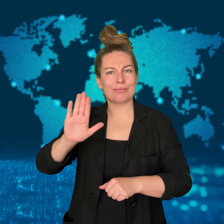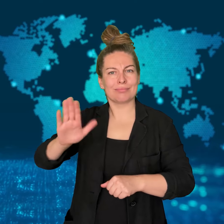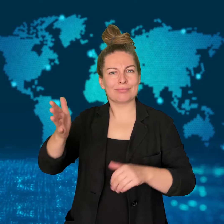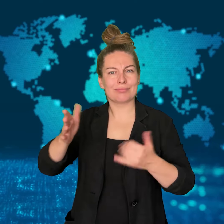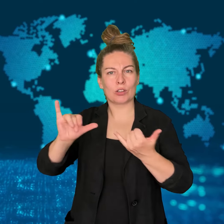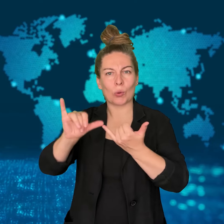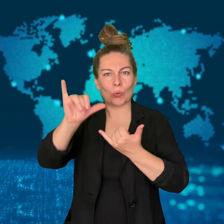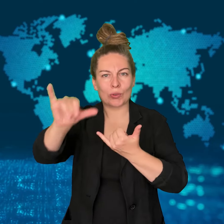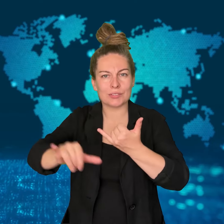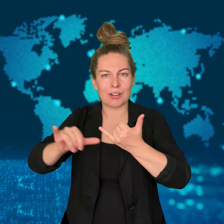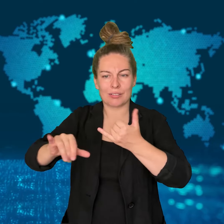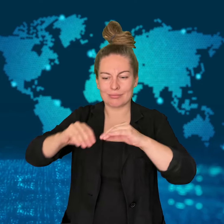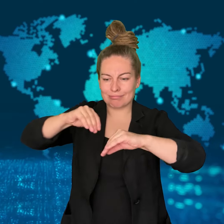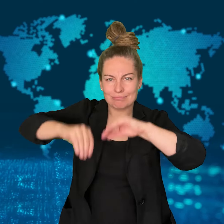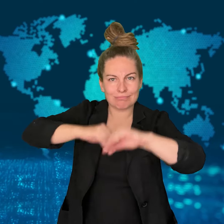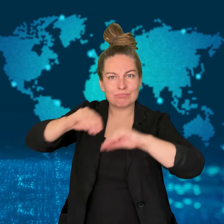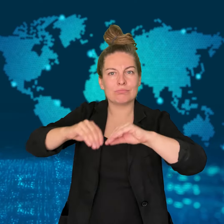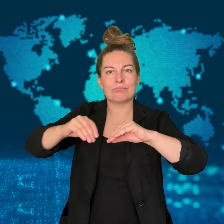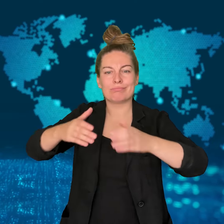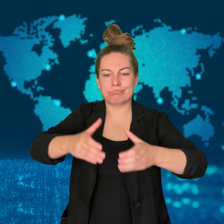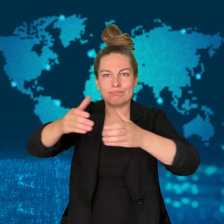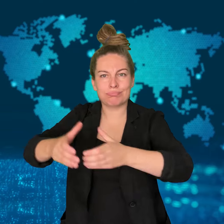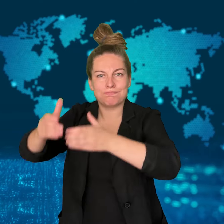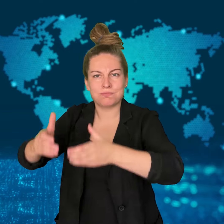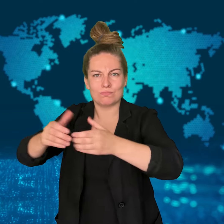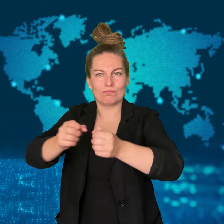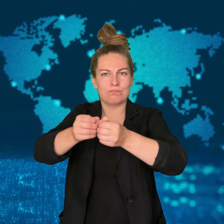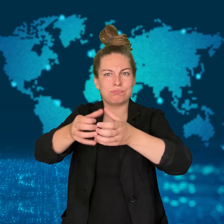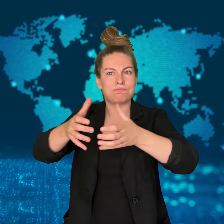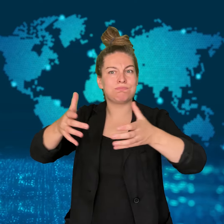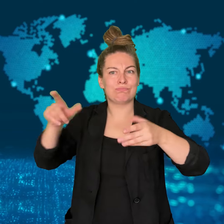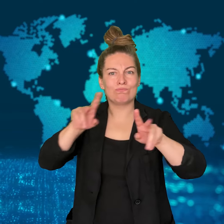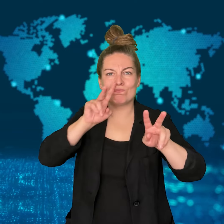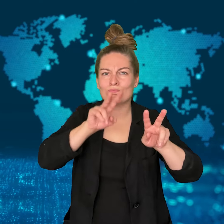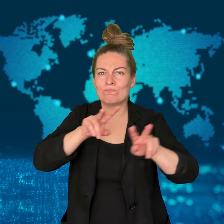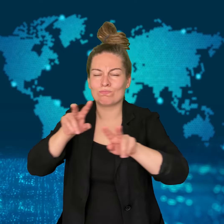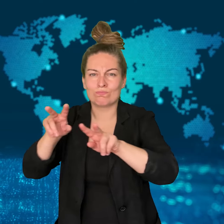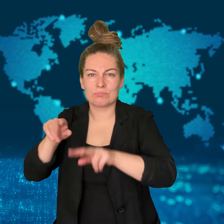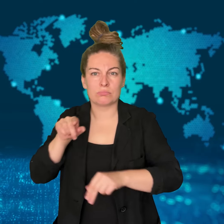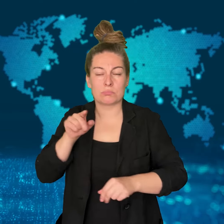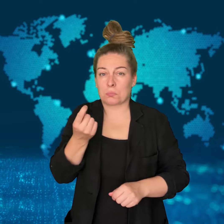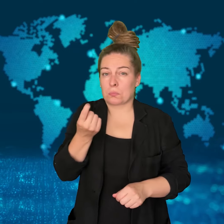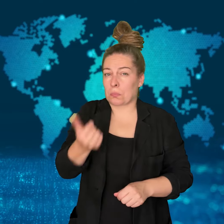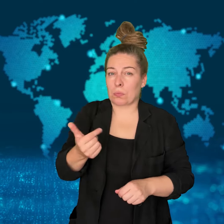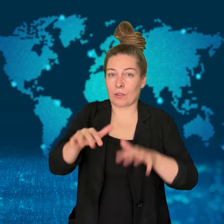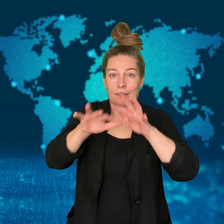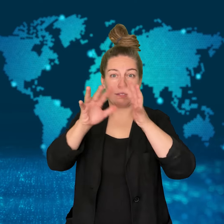It is rare for the world to be given a glimpse into